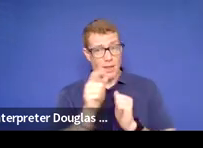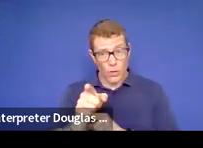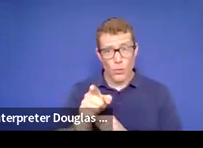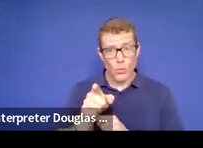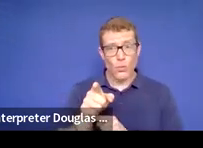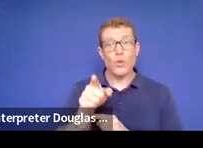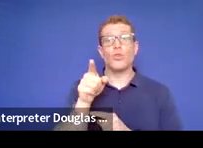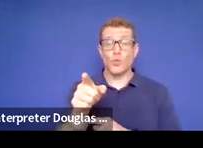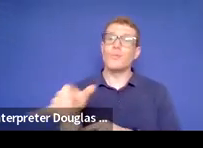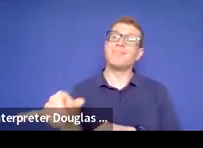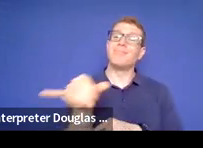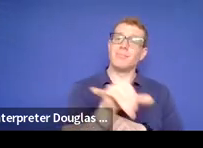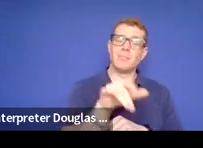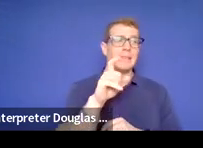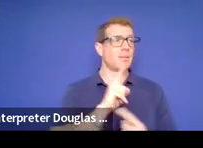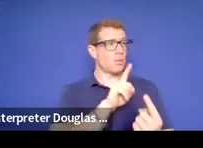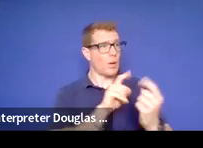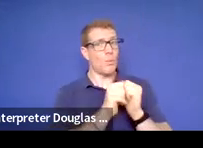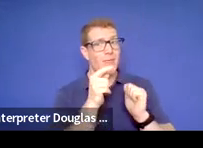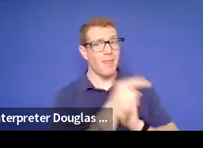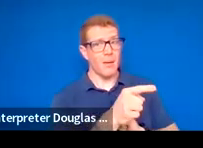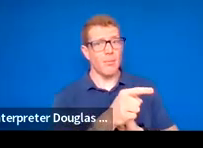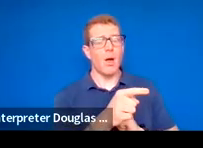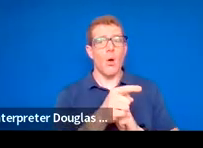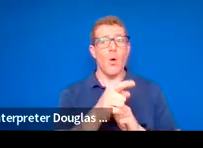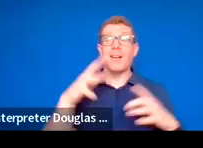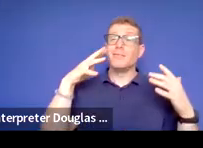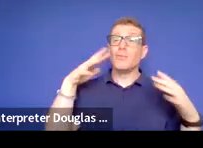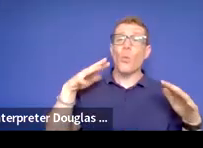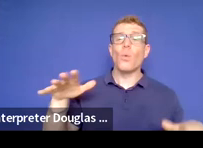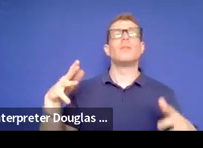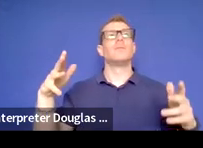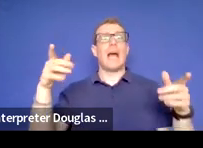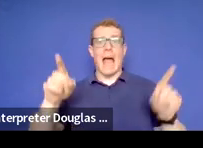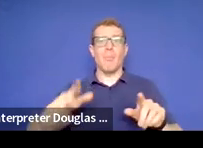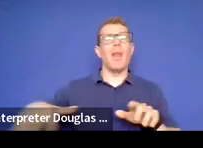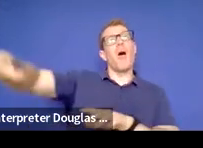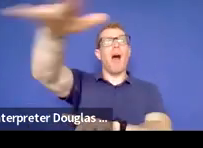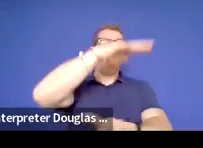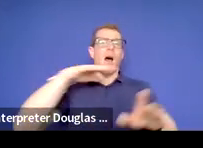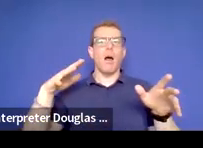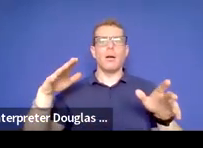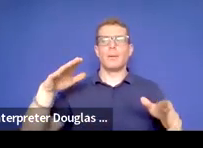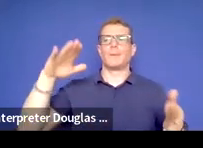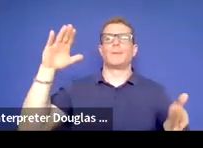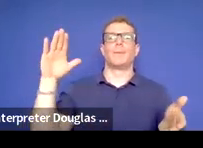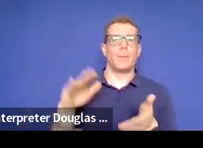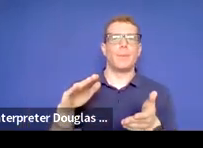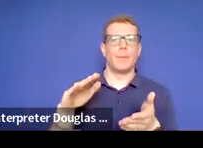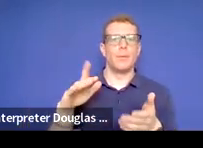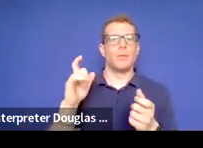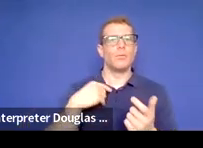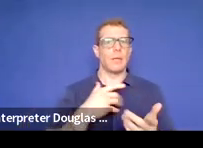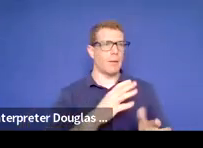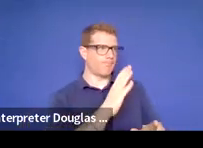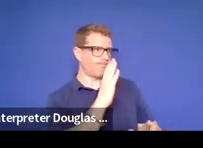Reduce the noise level, then can cooperate, and they can identify you and be in better communication with you.